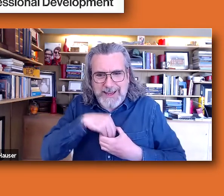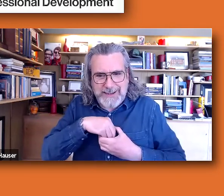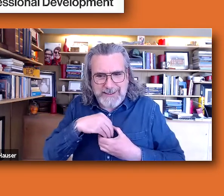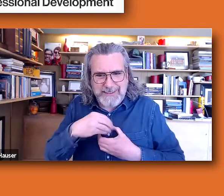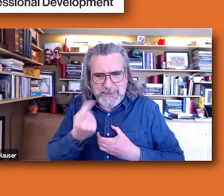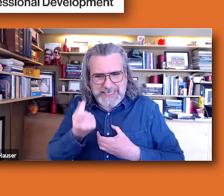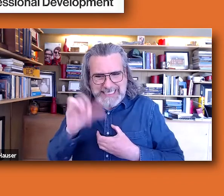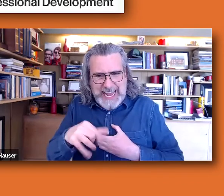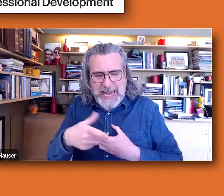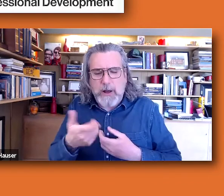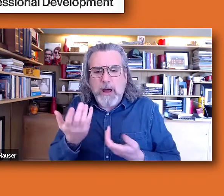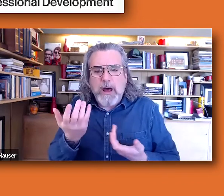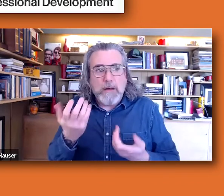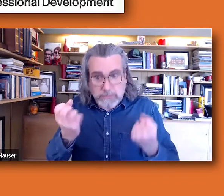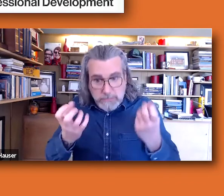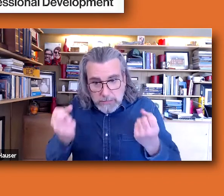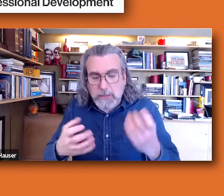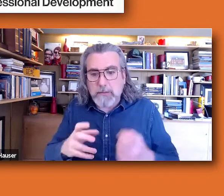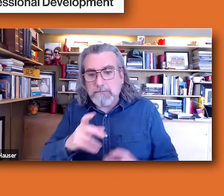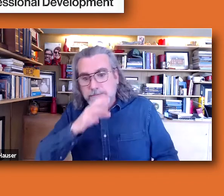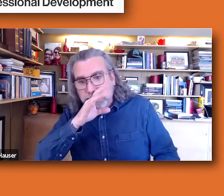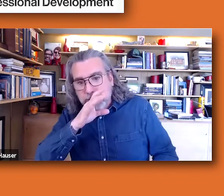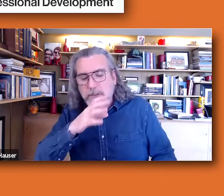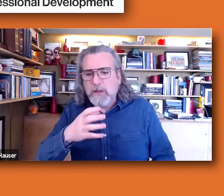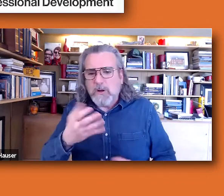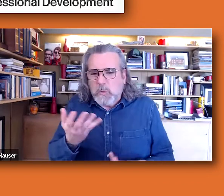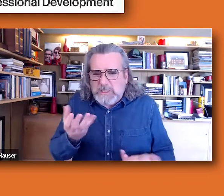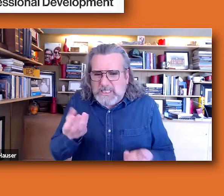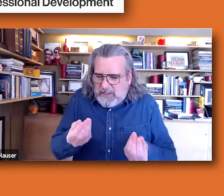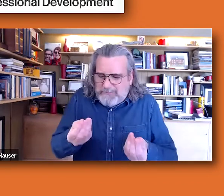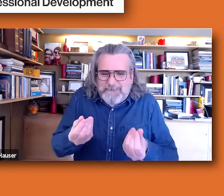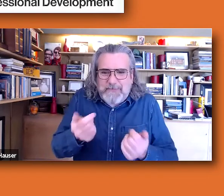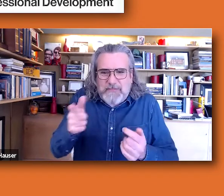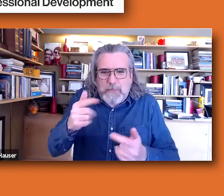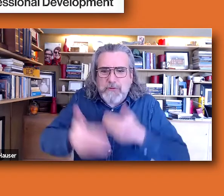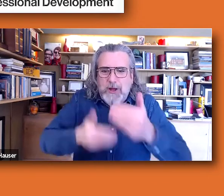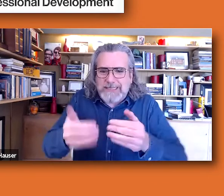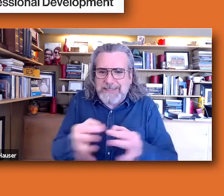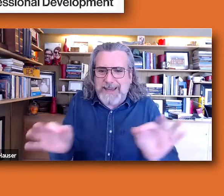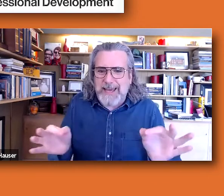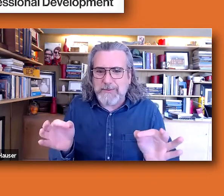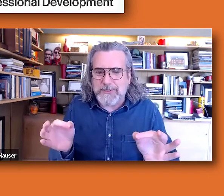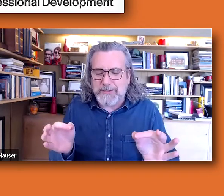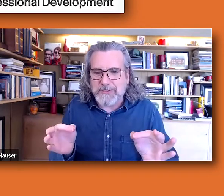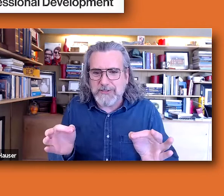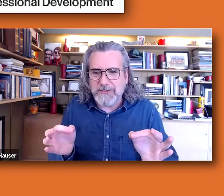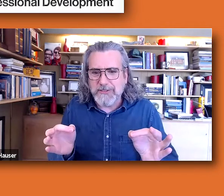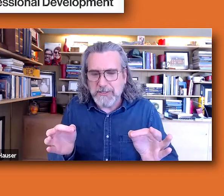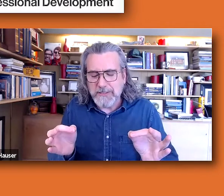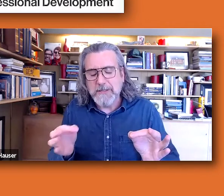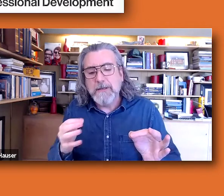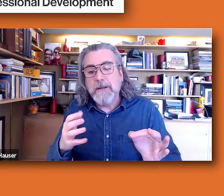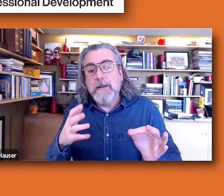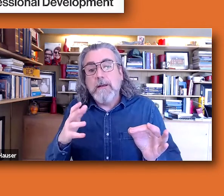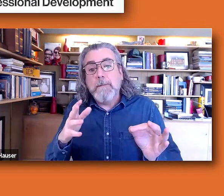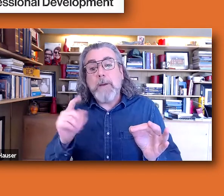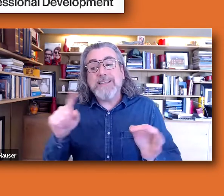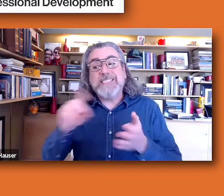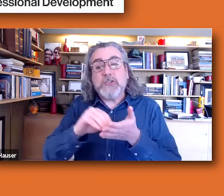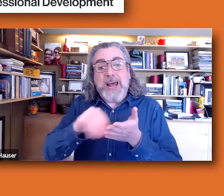I was looking at deaf people's inner voice. What type of inner voice do deaf people have? Is it in ASL? Is it in written or spoken English?